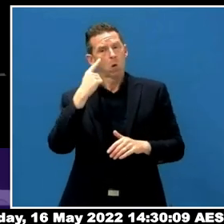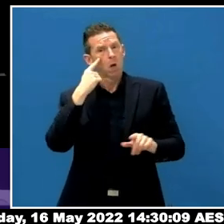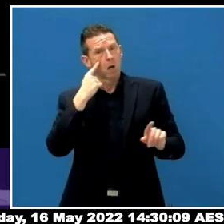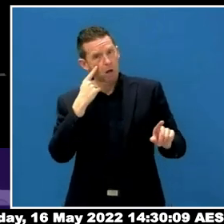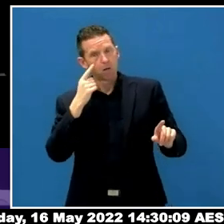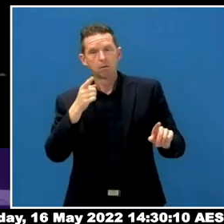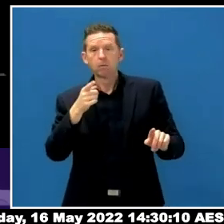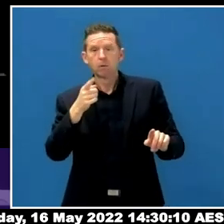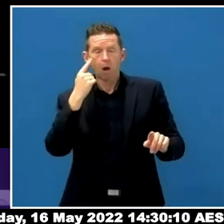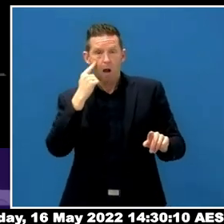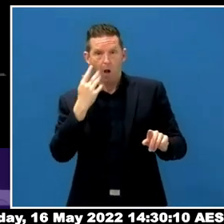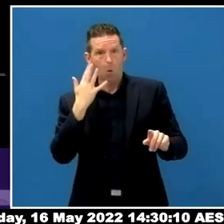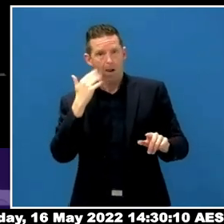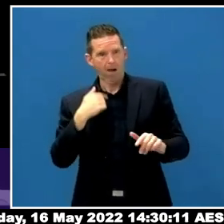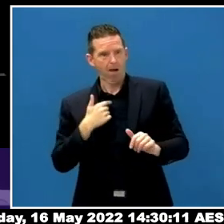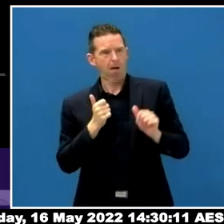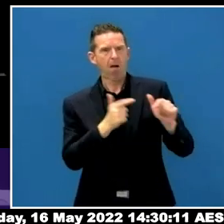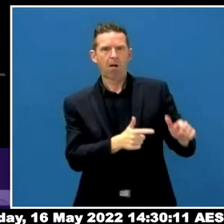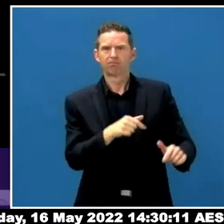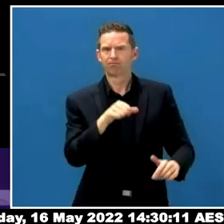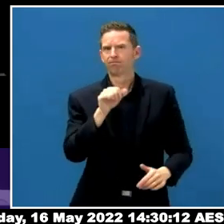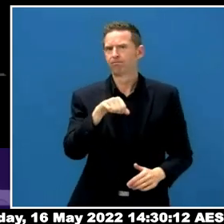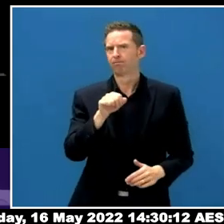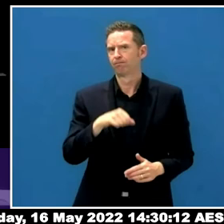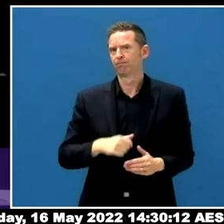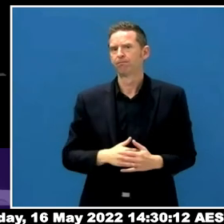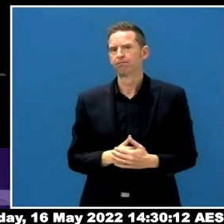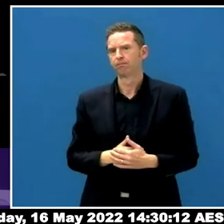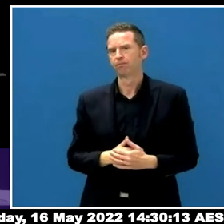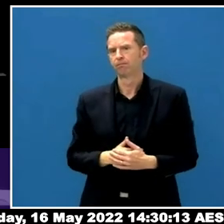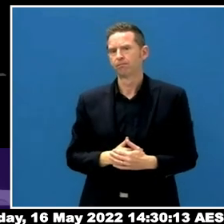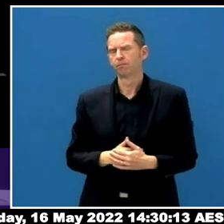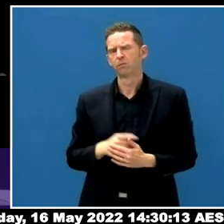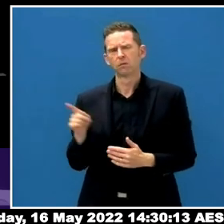Sorry, you went down to the new centre on Mount Street?